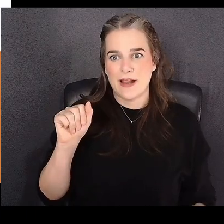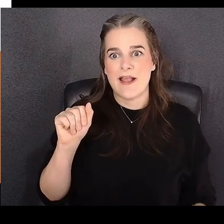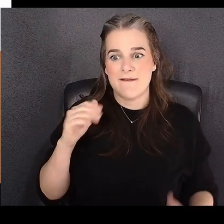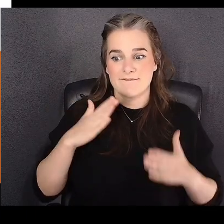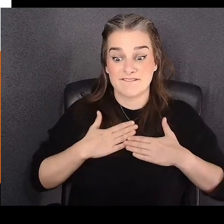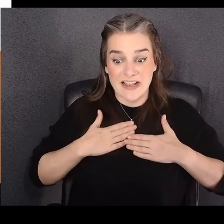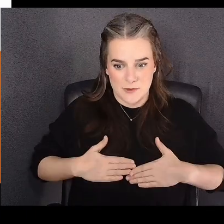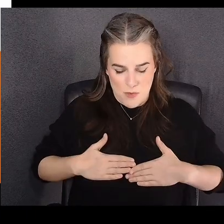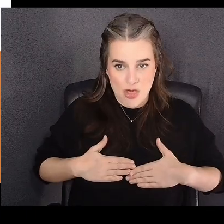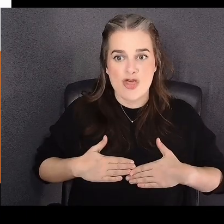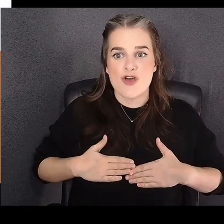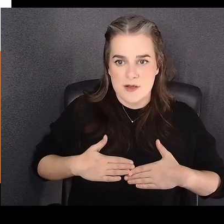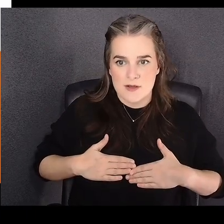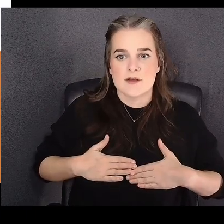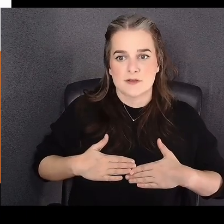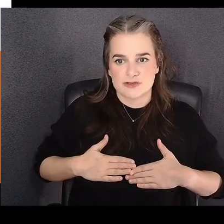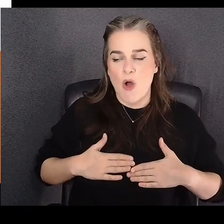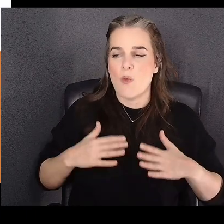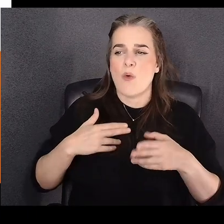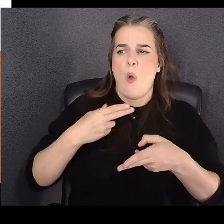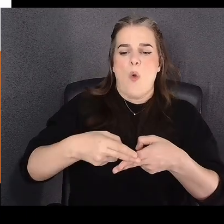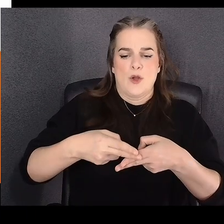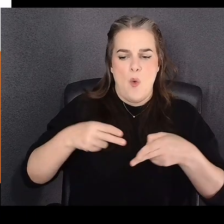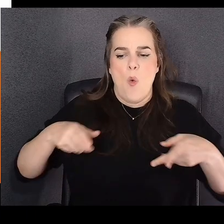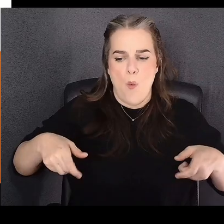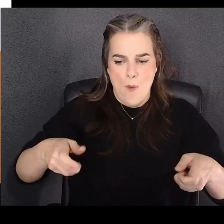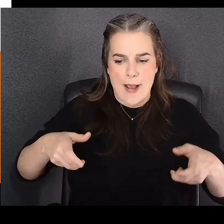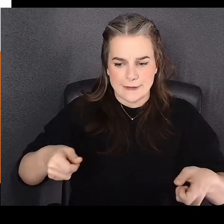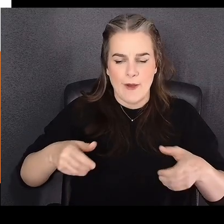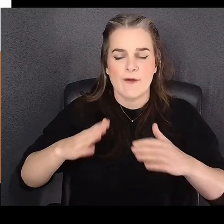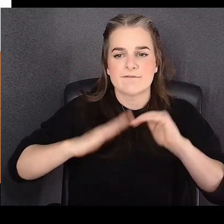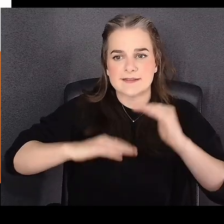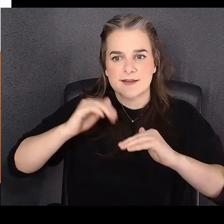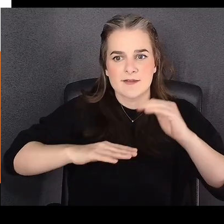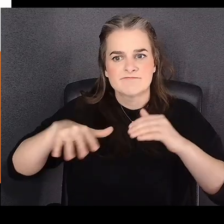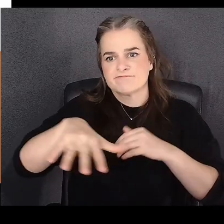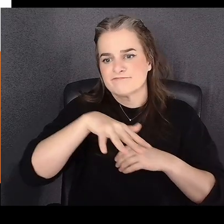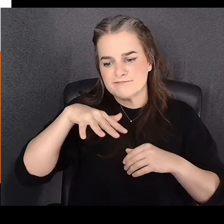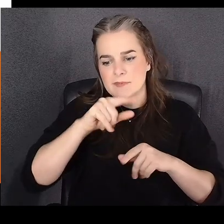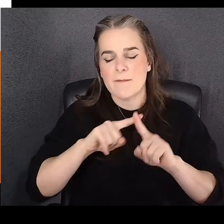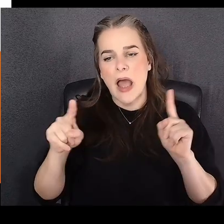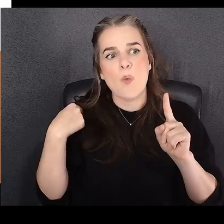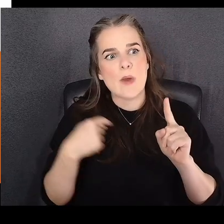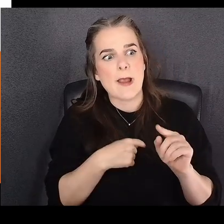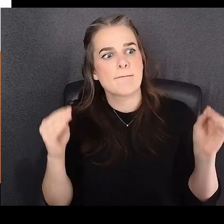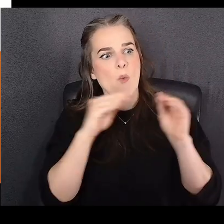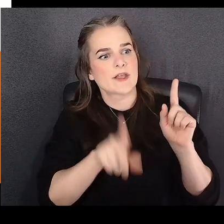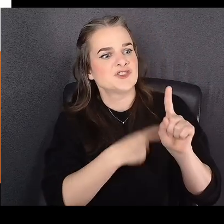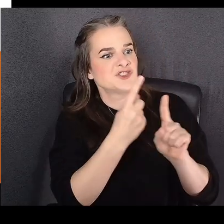But we get to do so much more than just providing mobility. We do a lot of assistive technology.